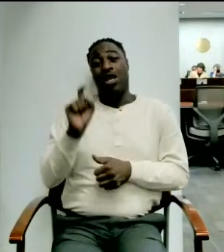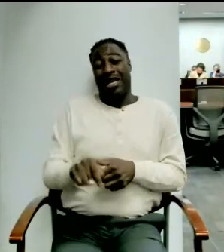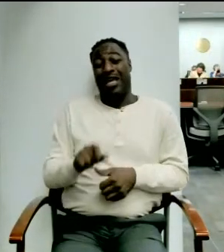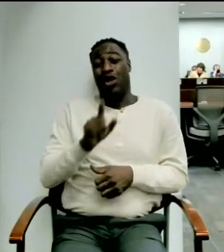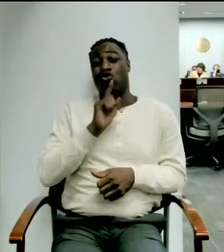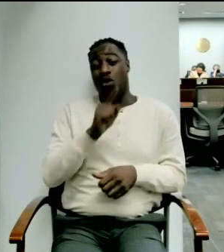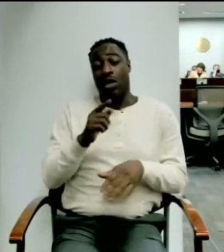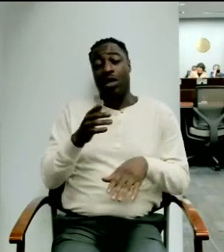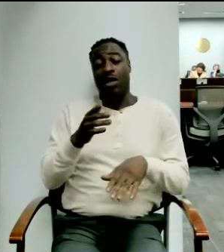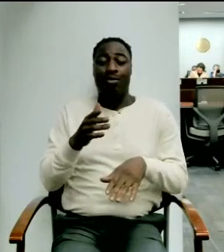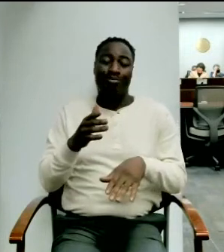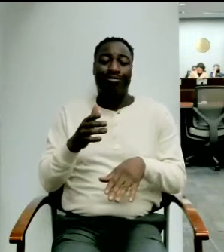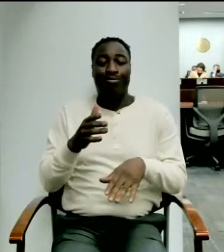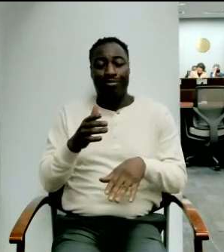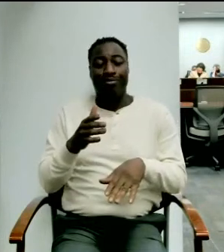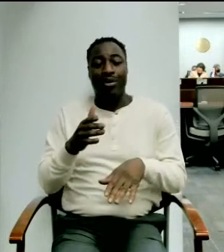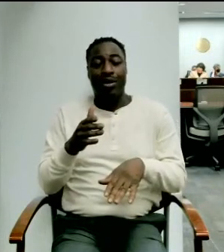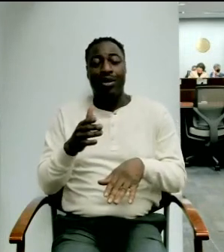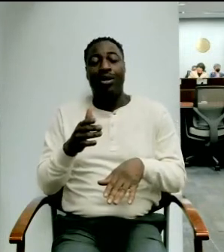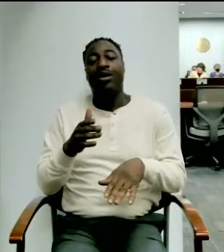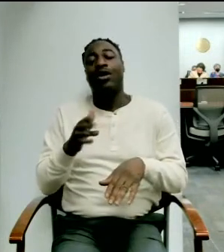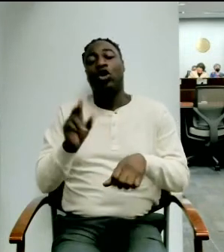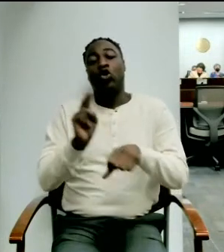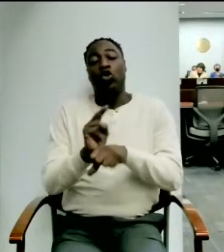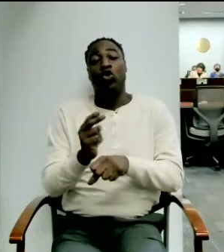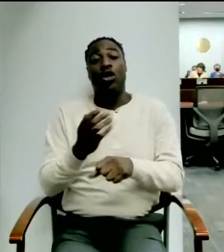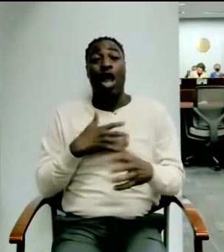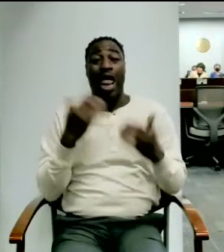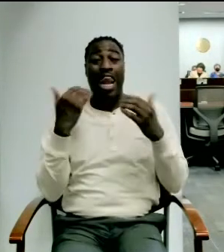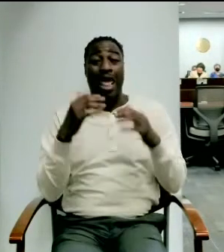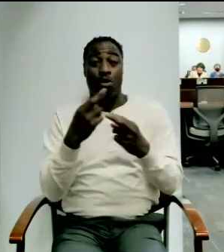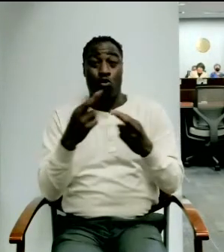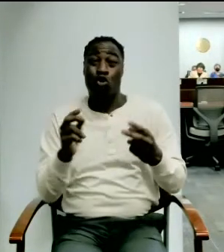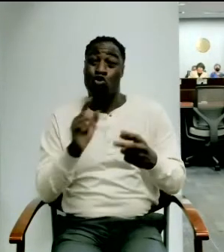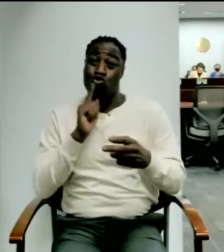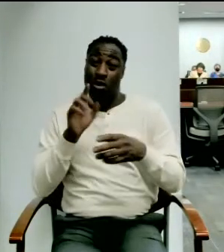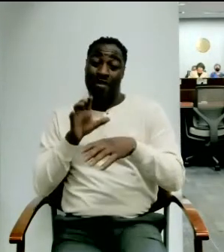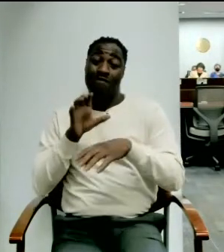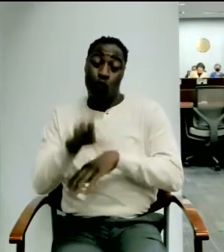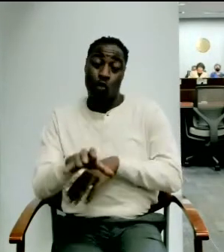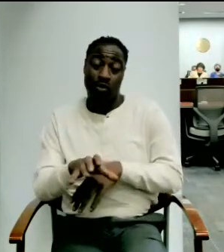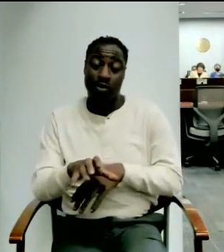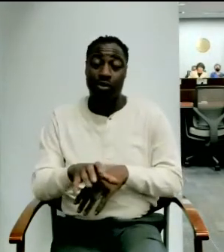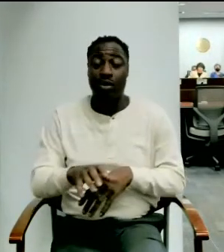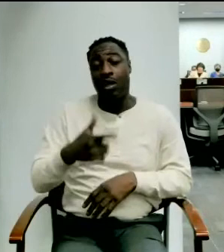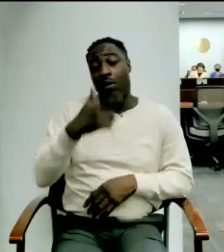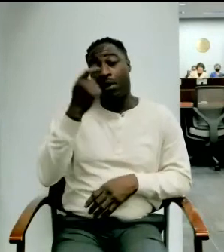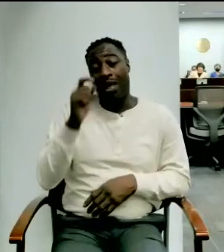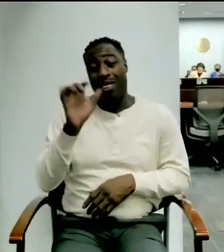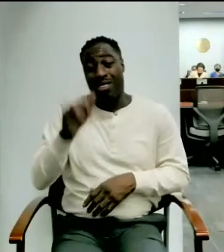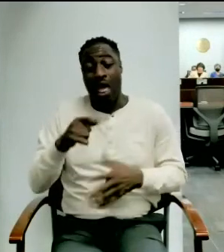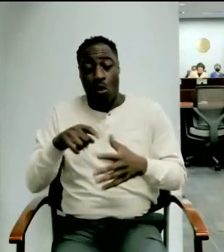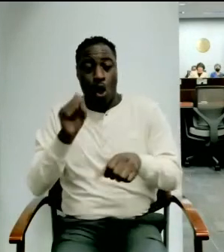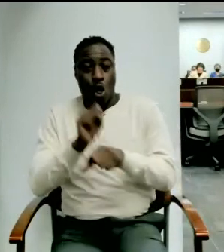valuable and limited resources to enforce. Because that's what the workforce needs.